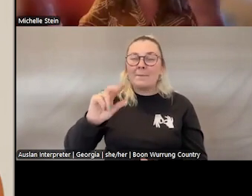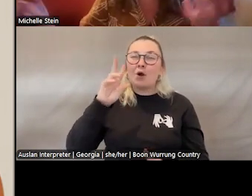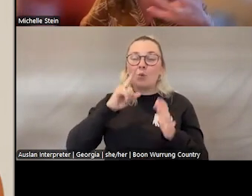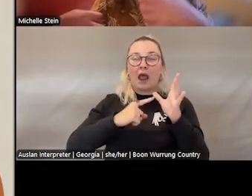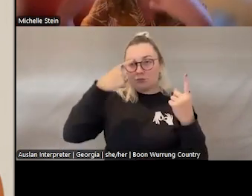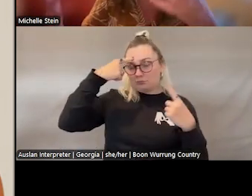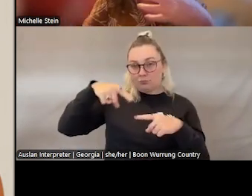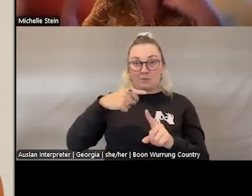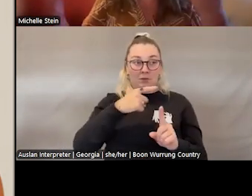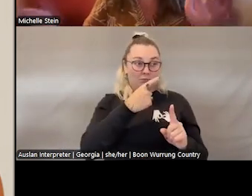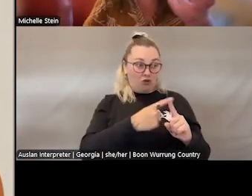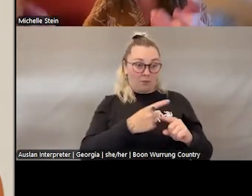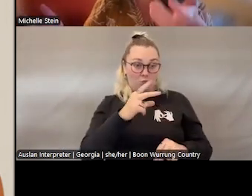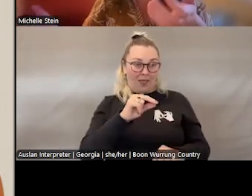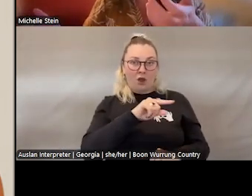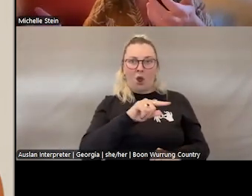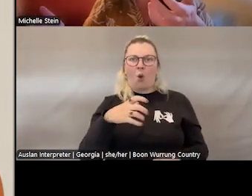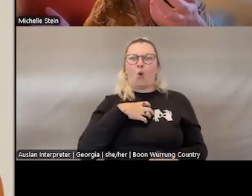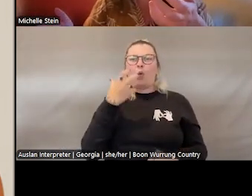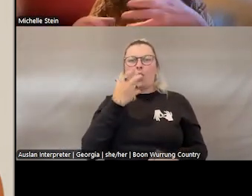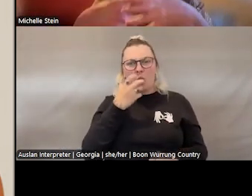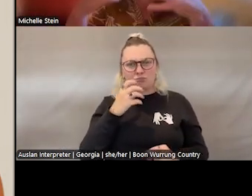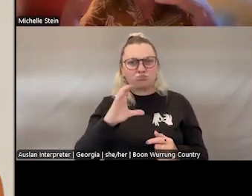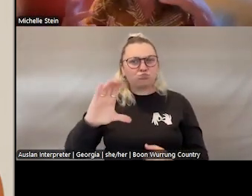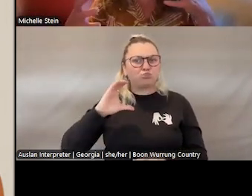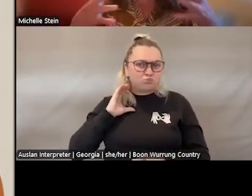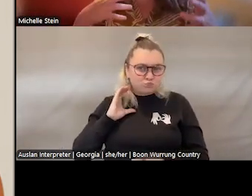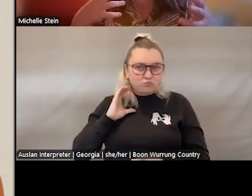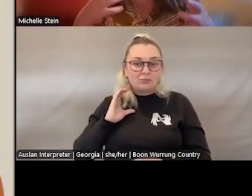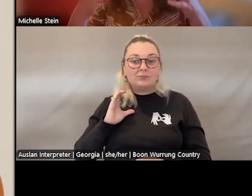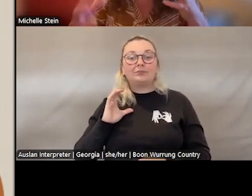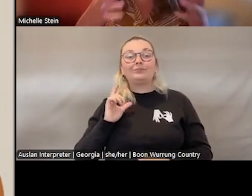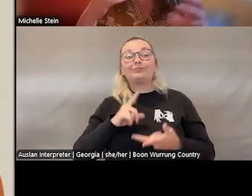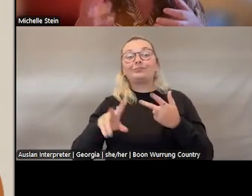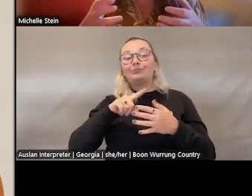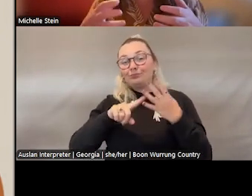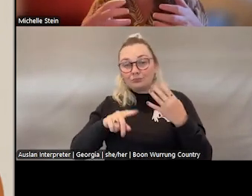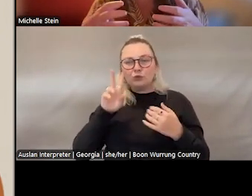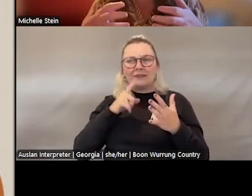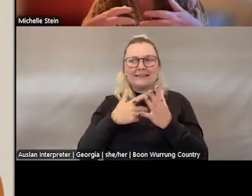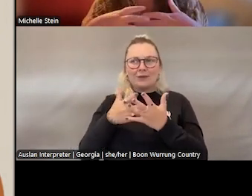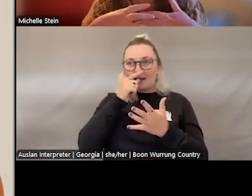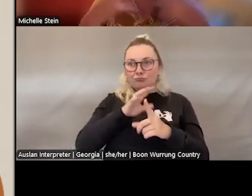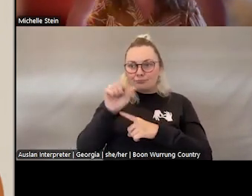you see it is a much larger amount of money. If I'm looking at how to identify people who can